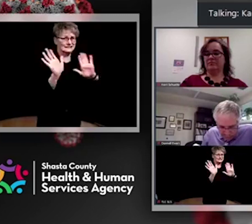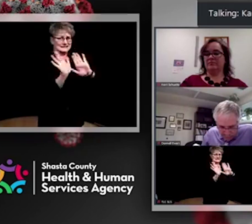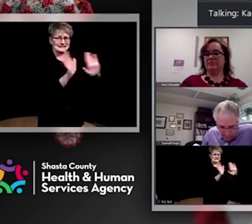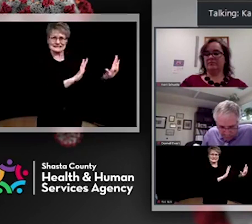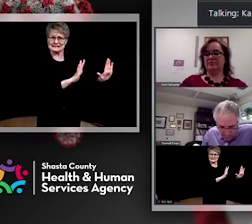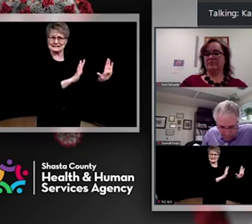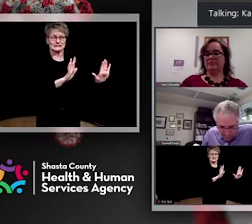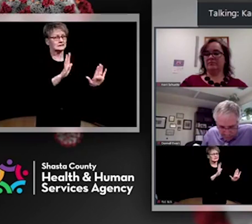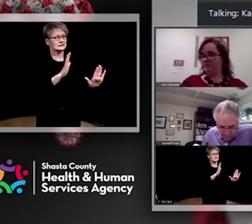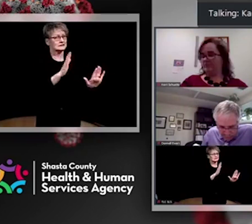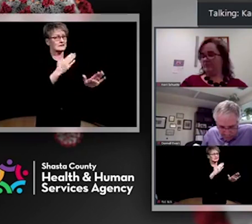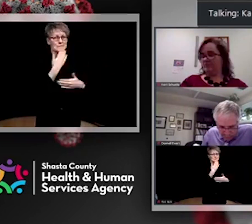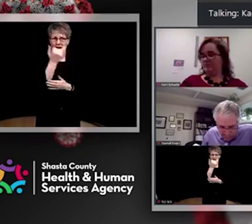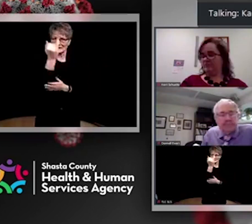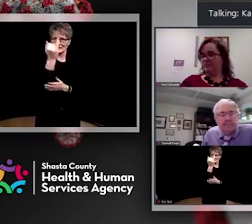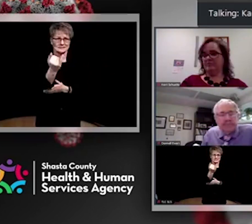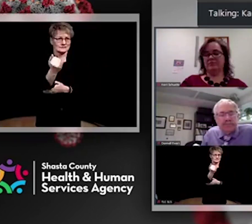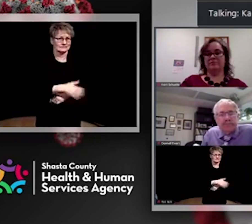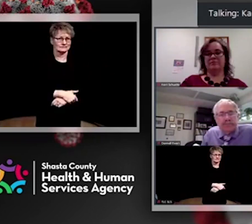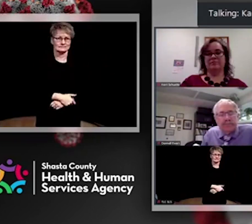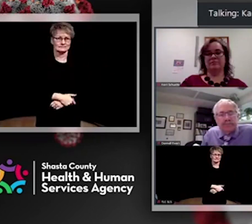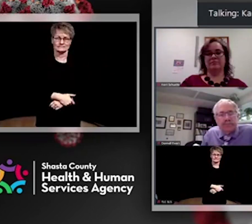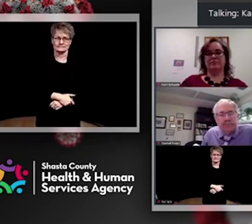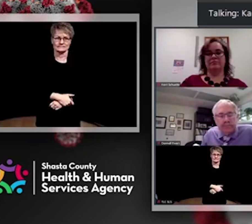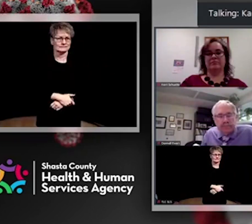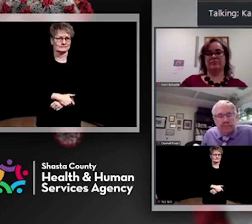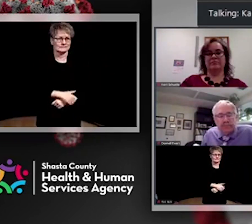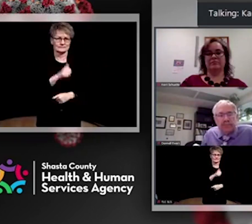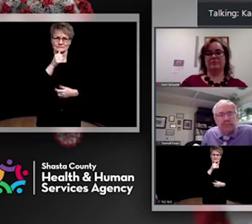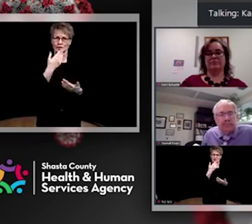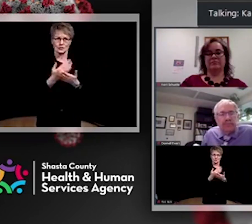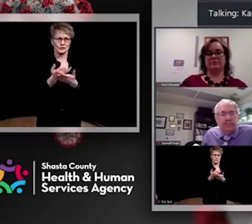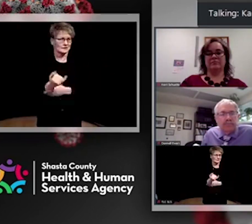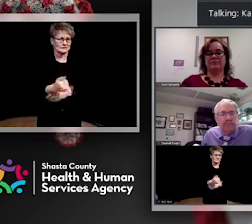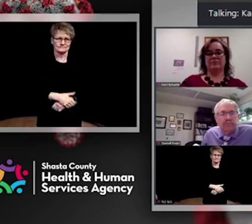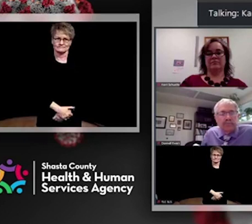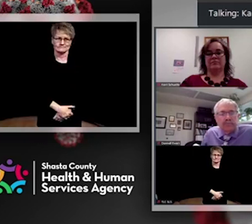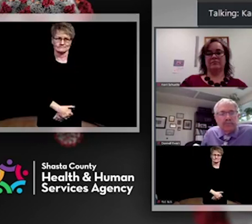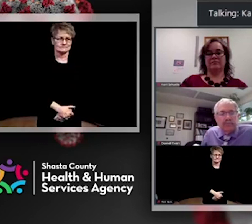It's just not a good idea. Don't think that you can do that safely because we've seen an example